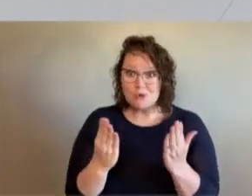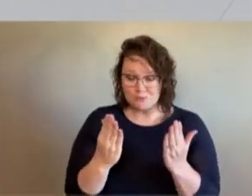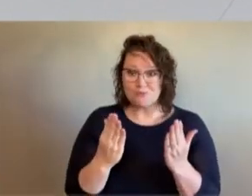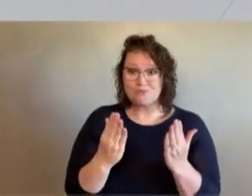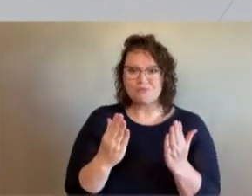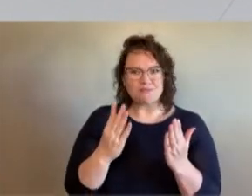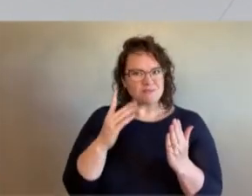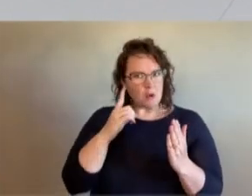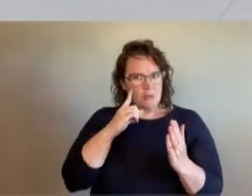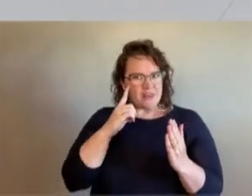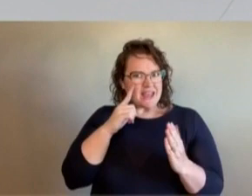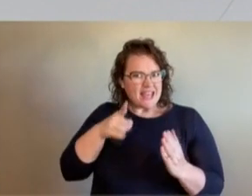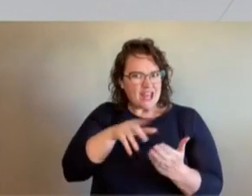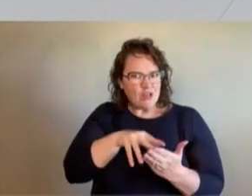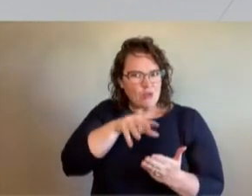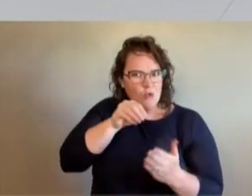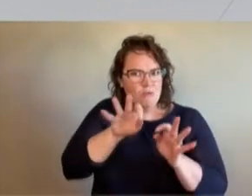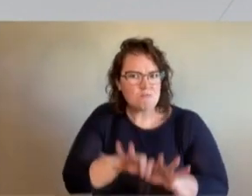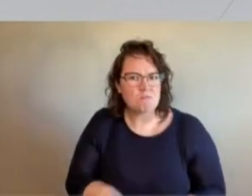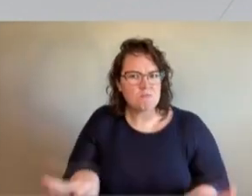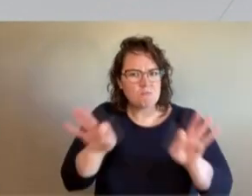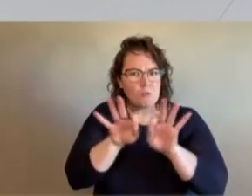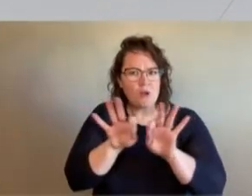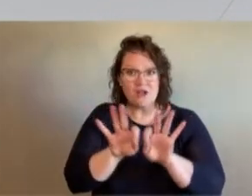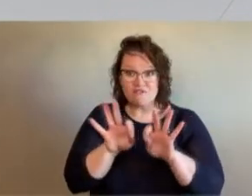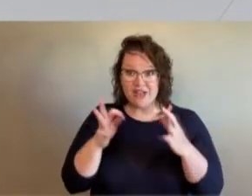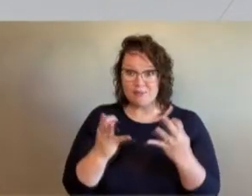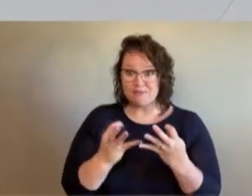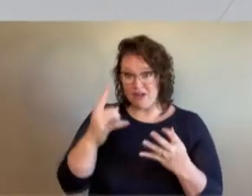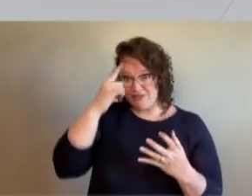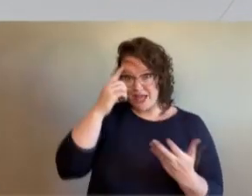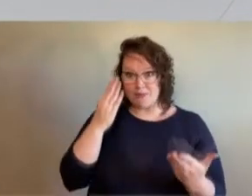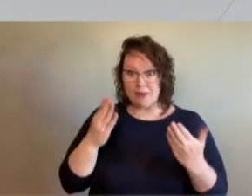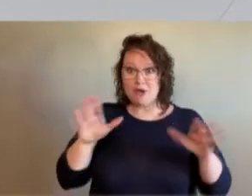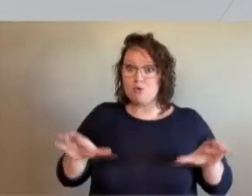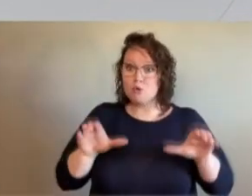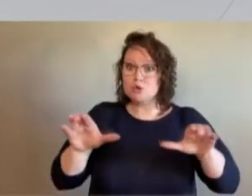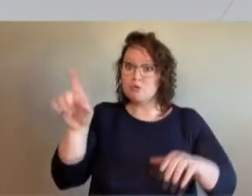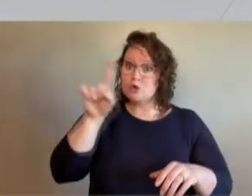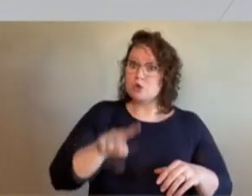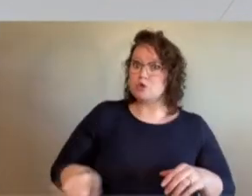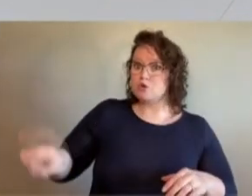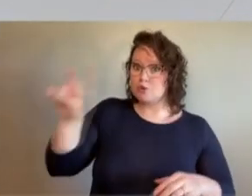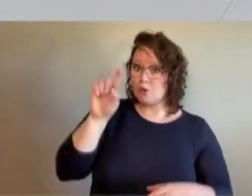hi, friends. We were thinking that Jackie learned a great lesson about how